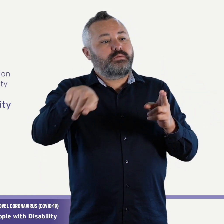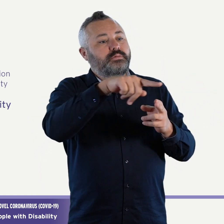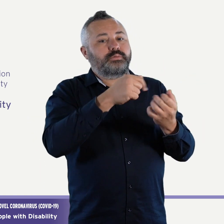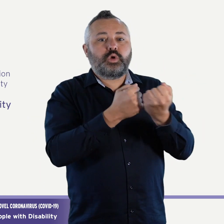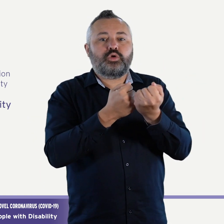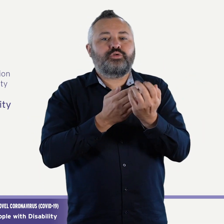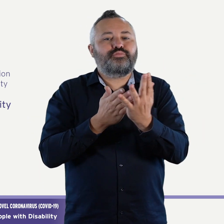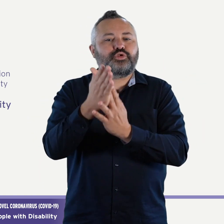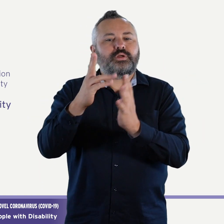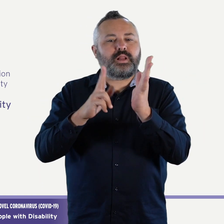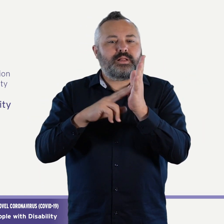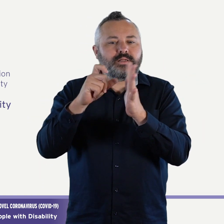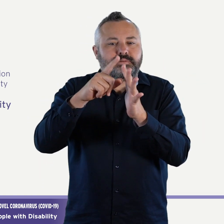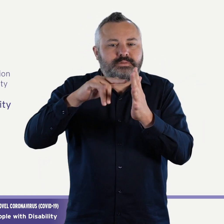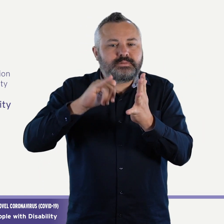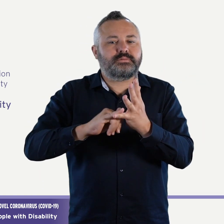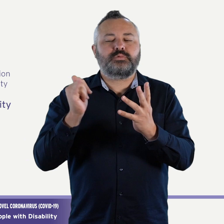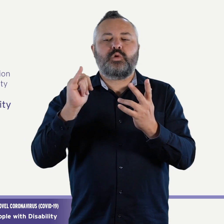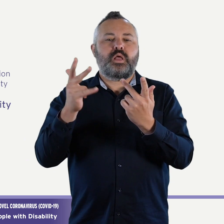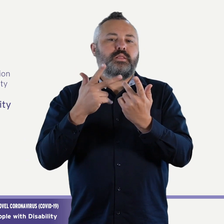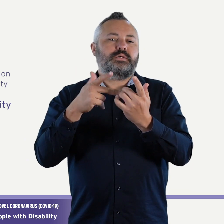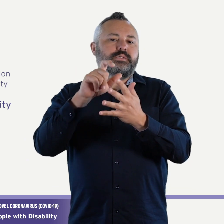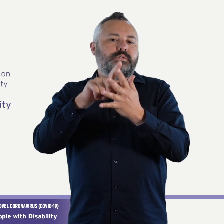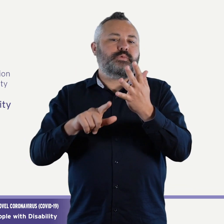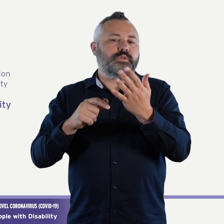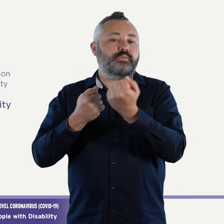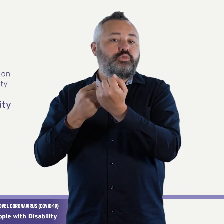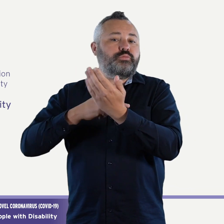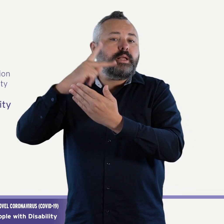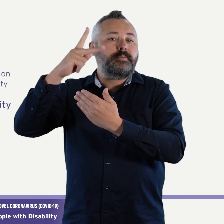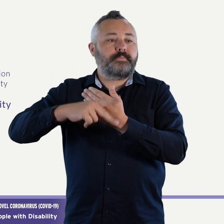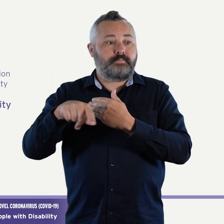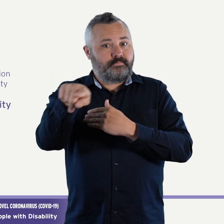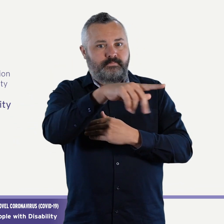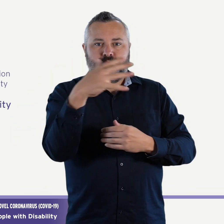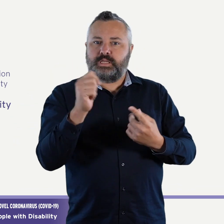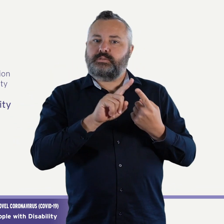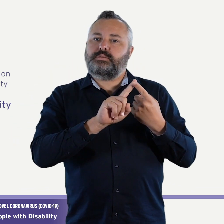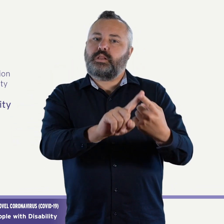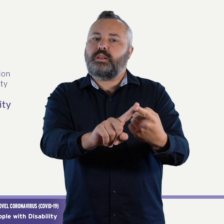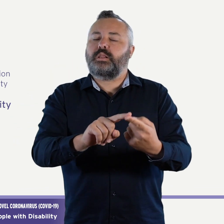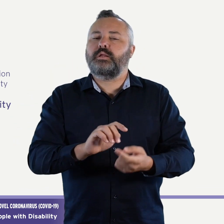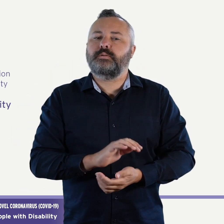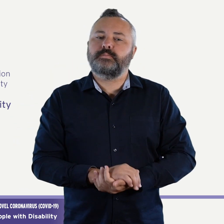These supports are delivered through the NDIS, or other disability support programs.